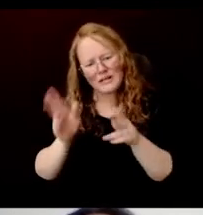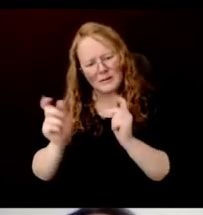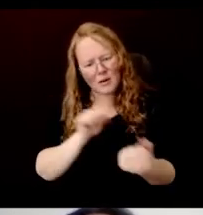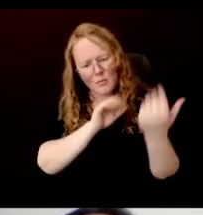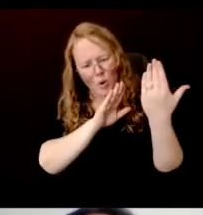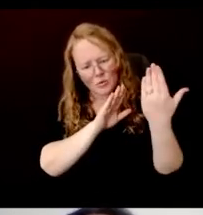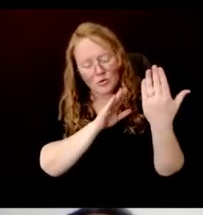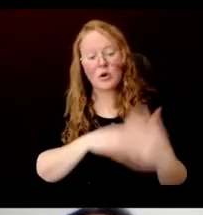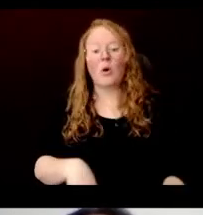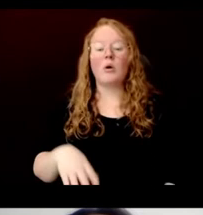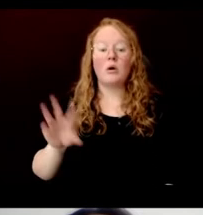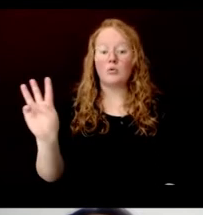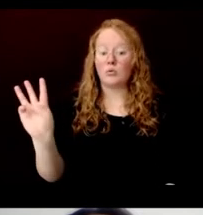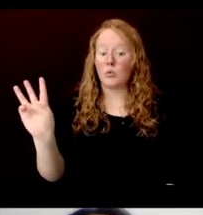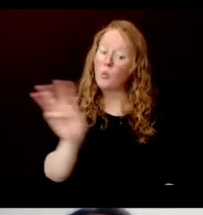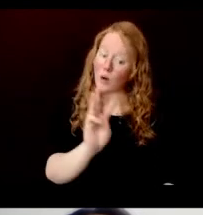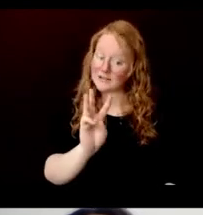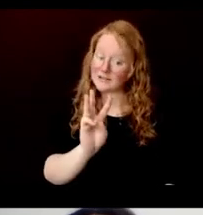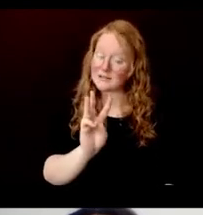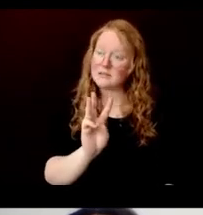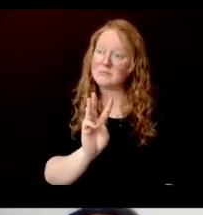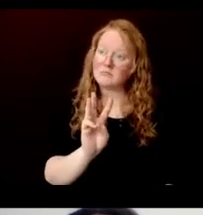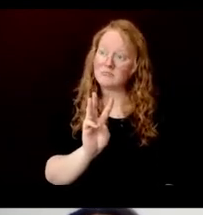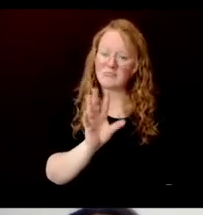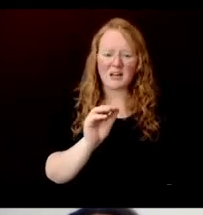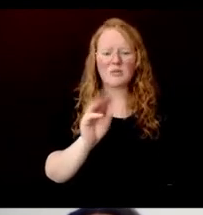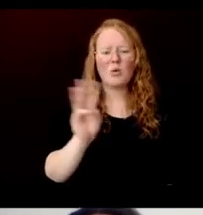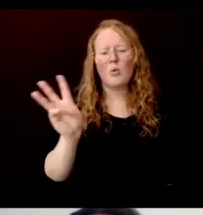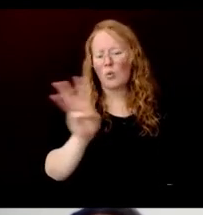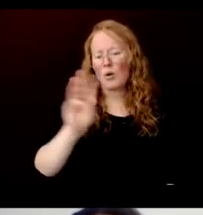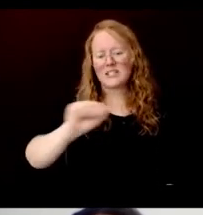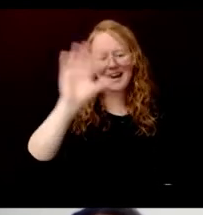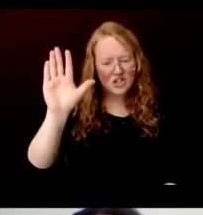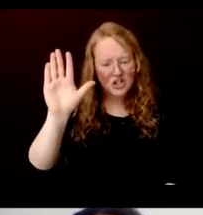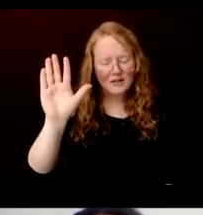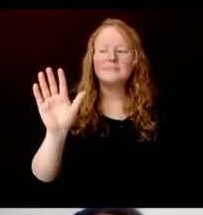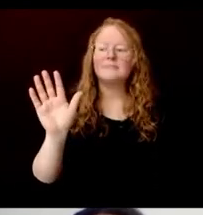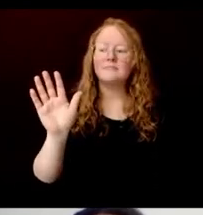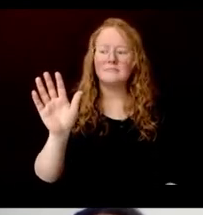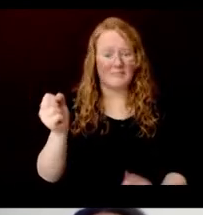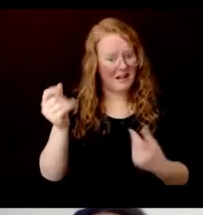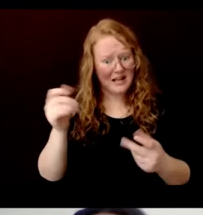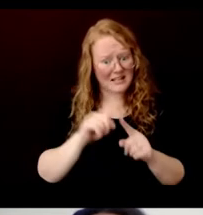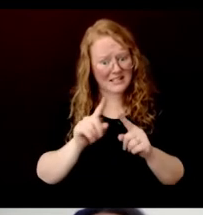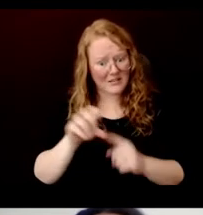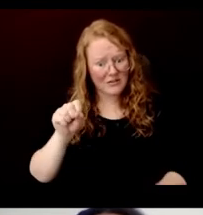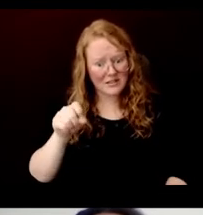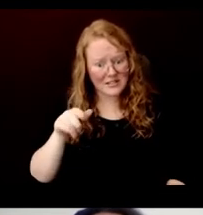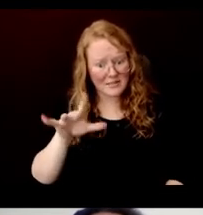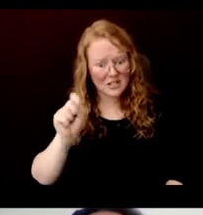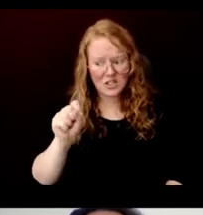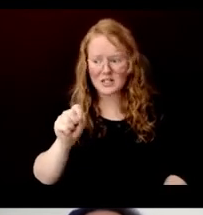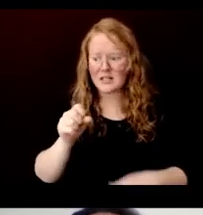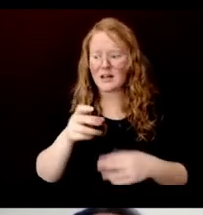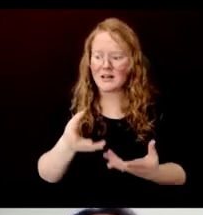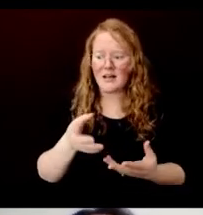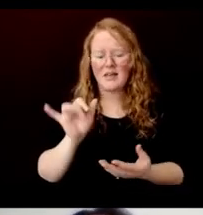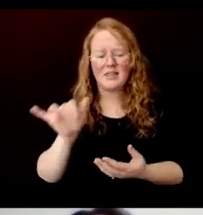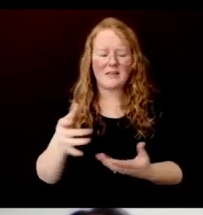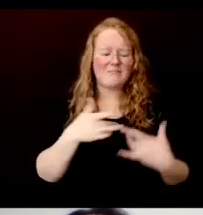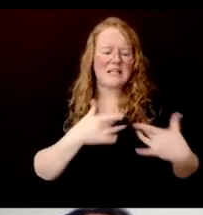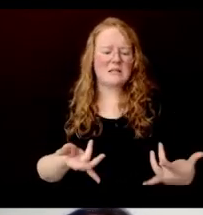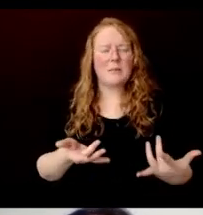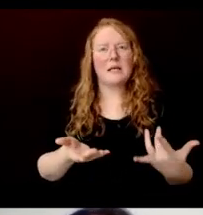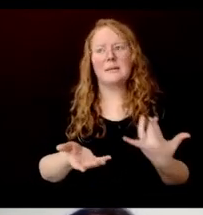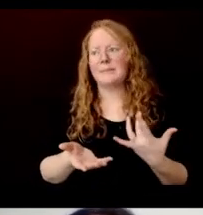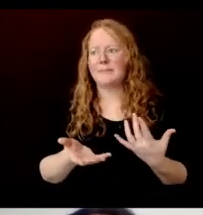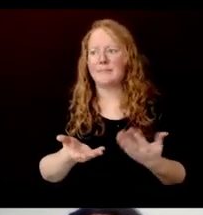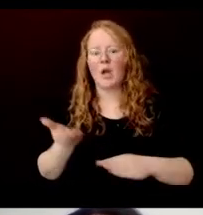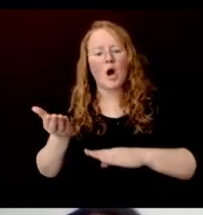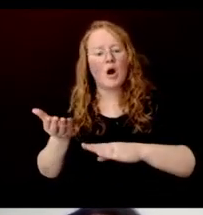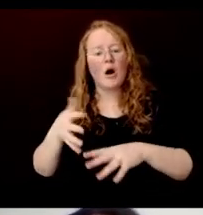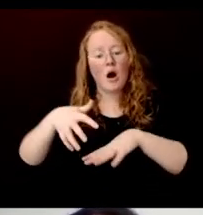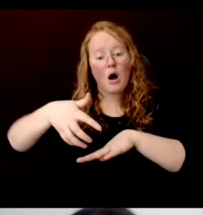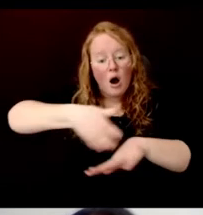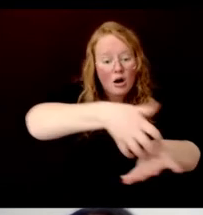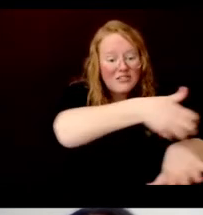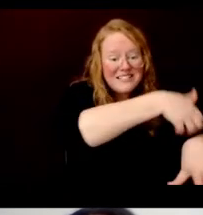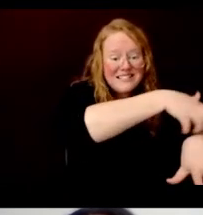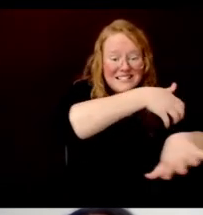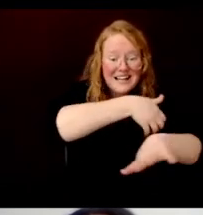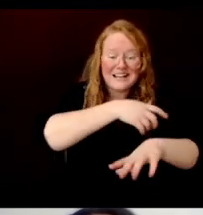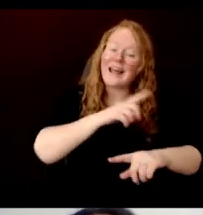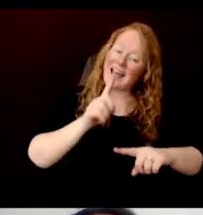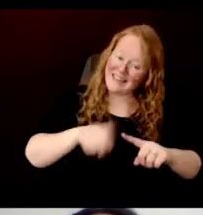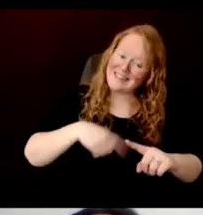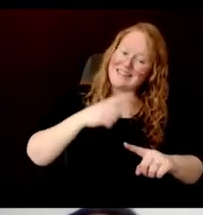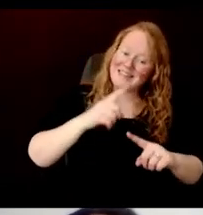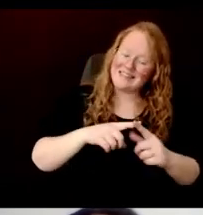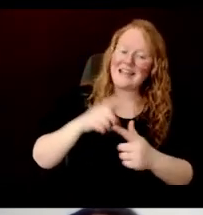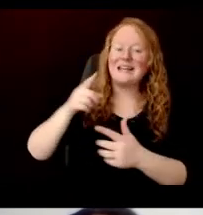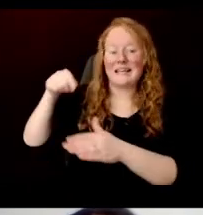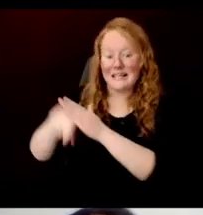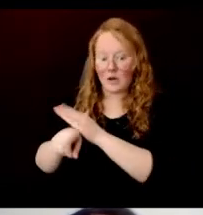In the west and in west Asia as well, a lot of the species used for fiber are herbaceous, so they tend to be harvested and killed, but the seed is saved and planted the next season.